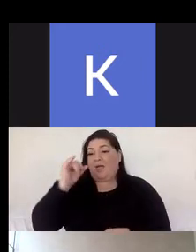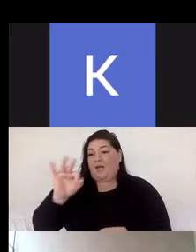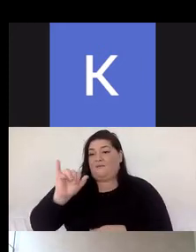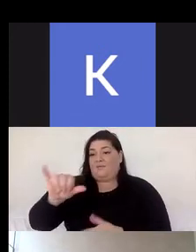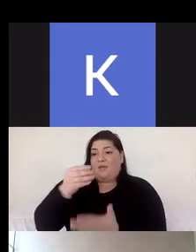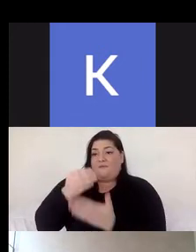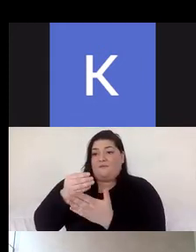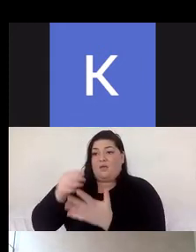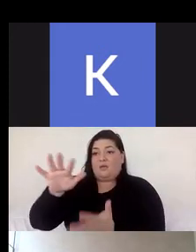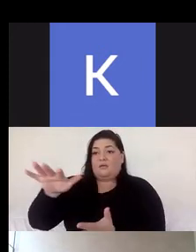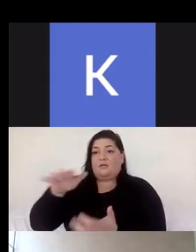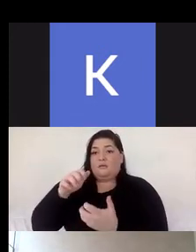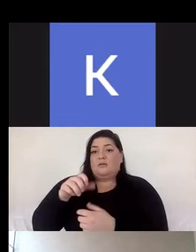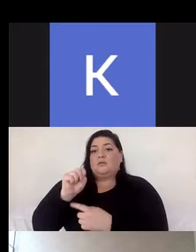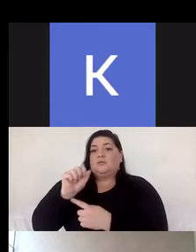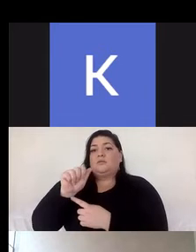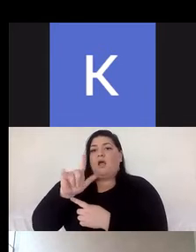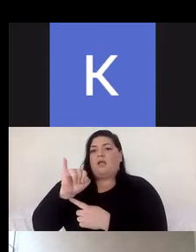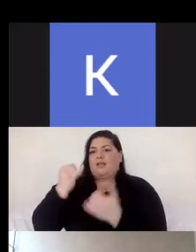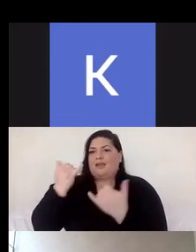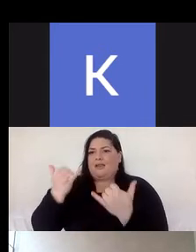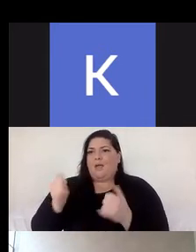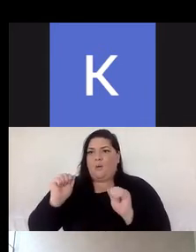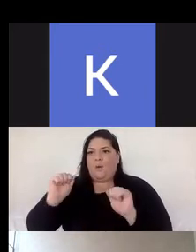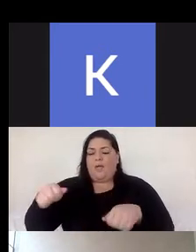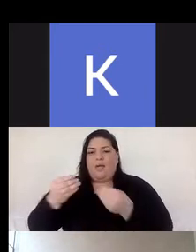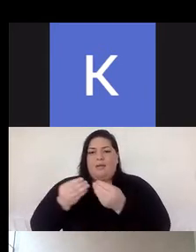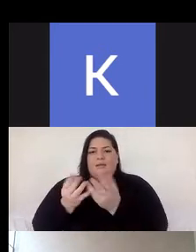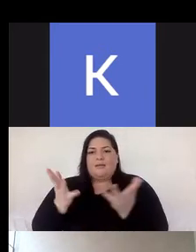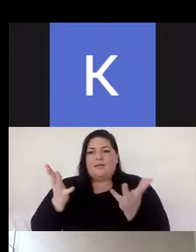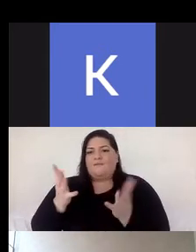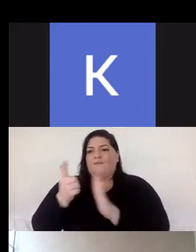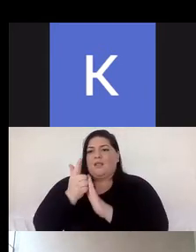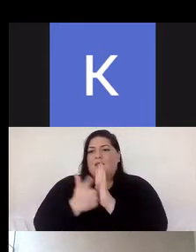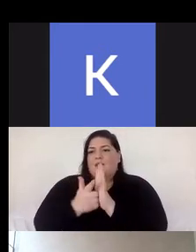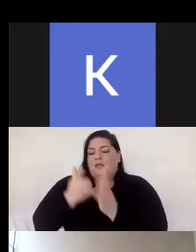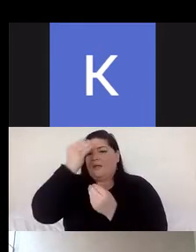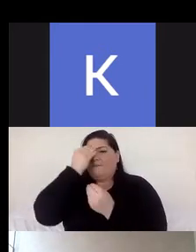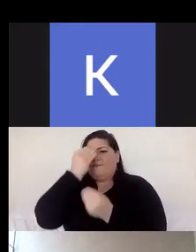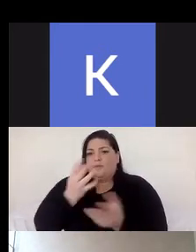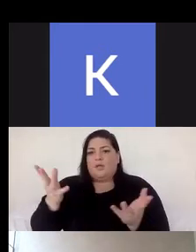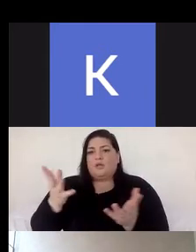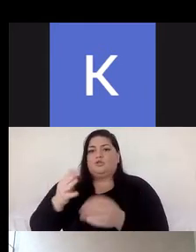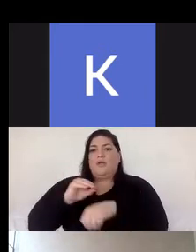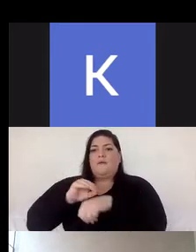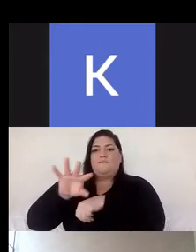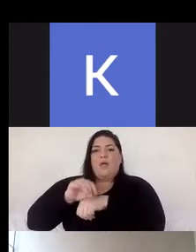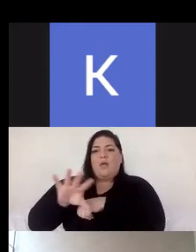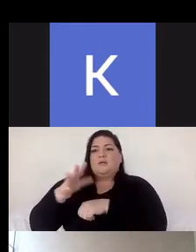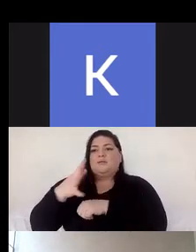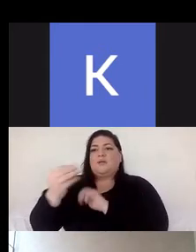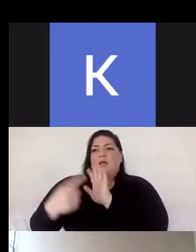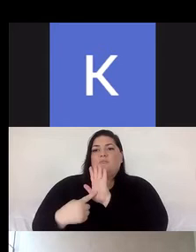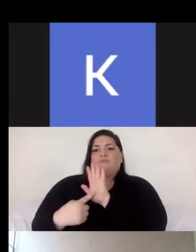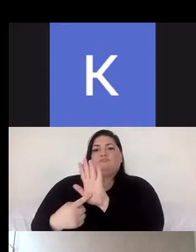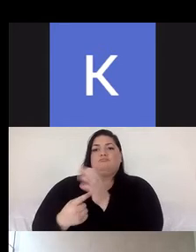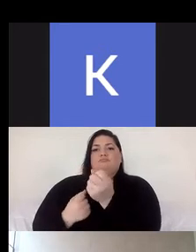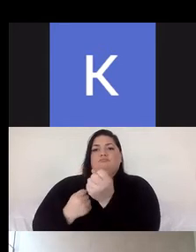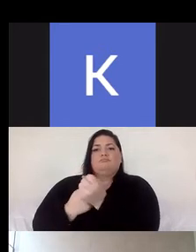now provide a comprehensive and holistic legal information, advice, and representation to survivors